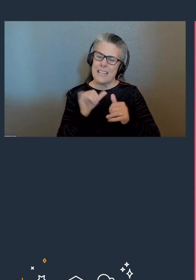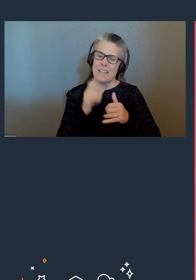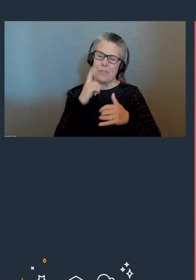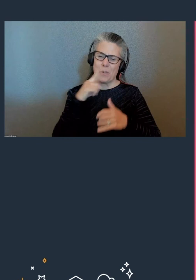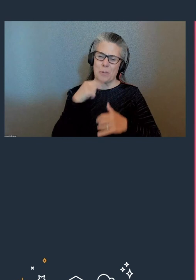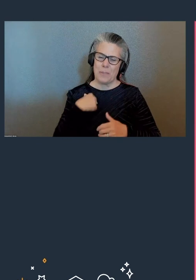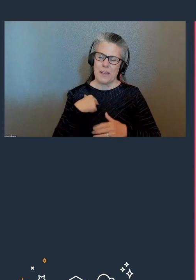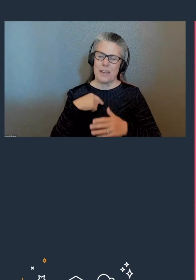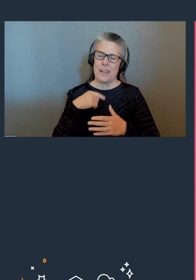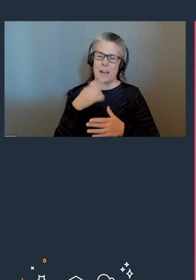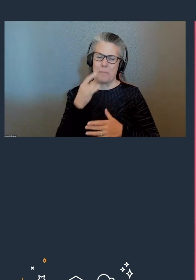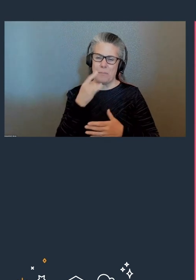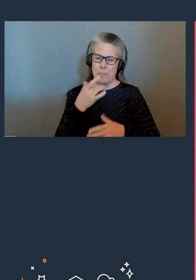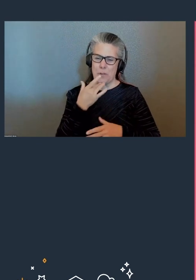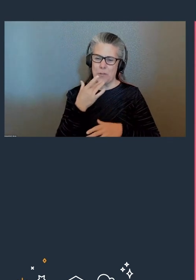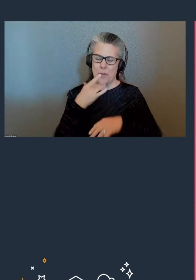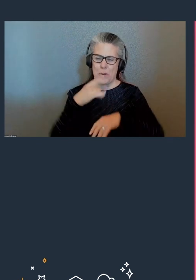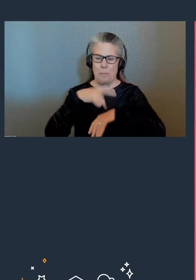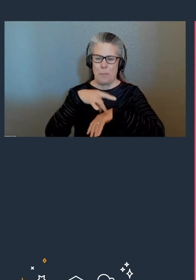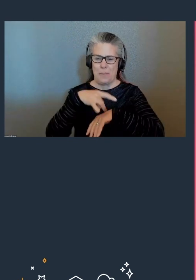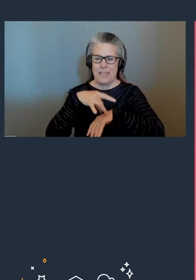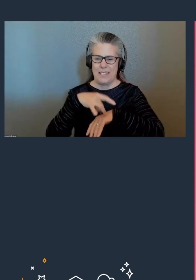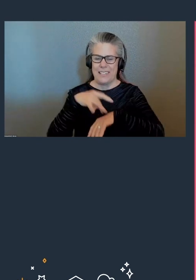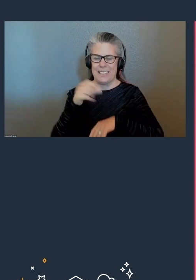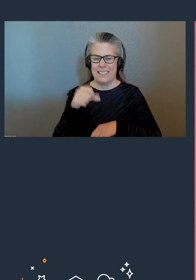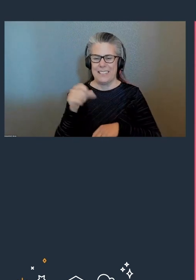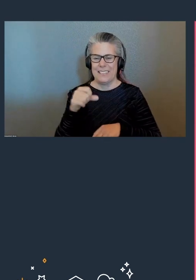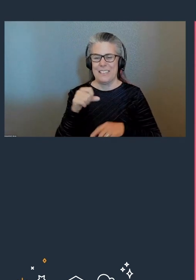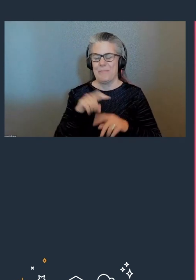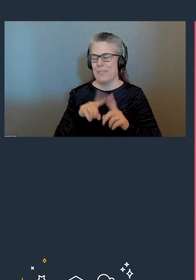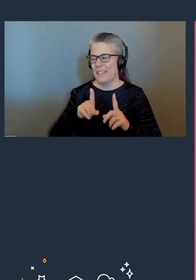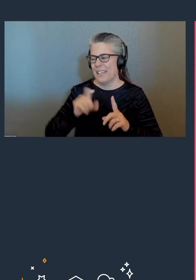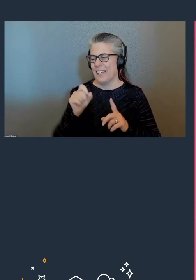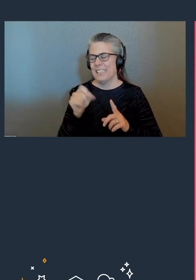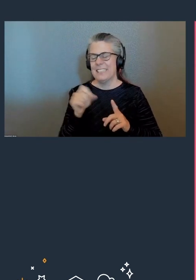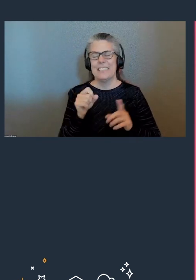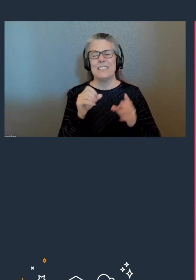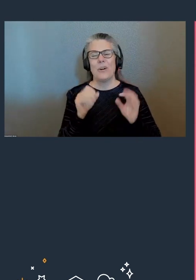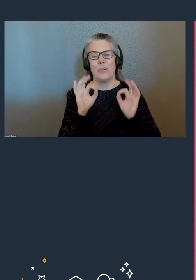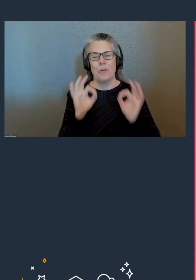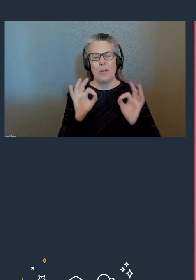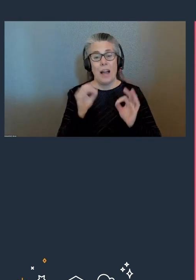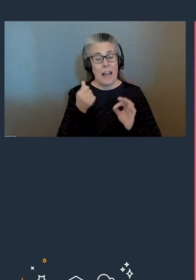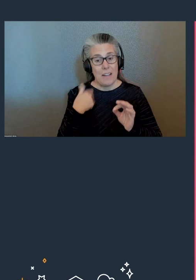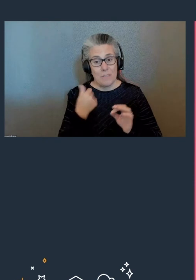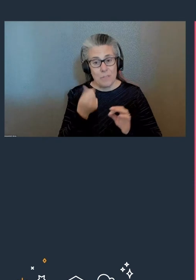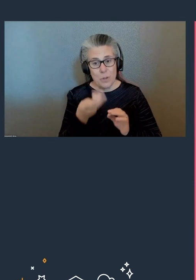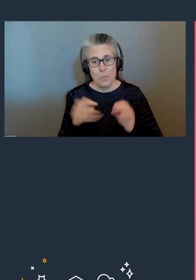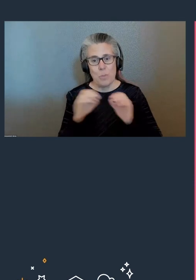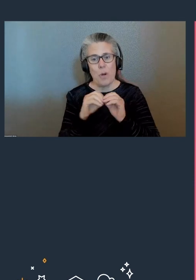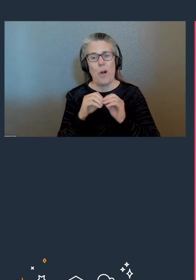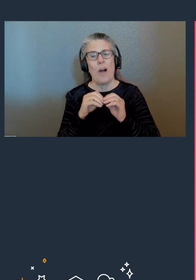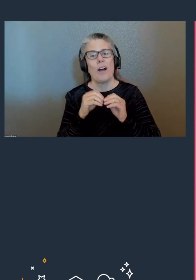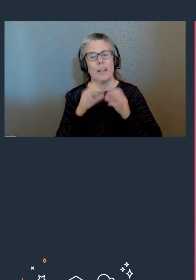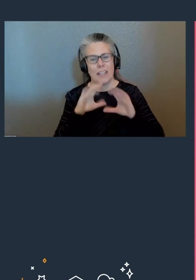but that was a great session. We'll get moving on for the day. We've got a couple more sessions left before we wrap up the day and we have a special guest